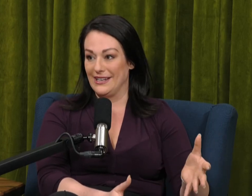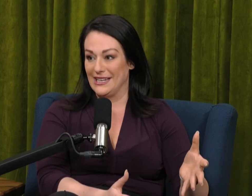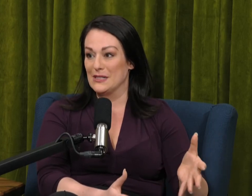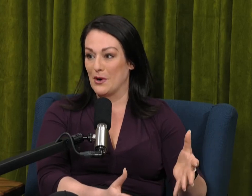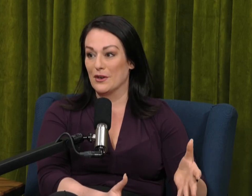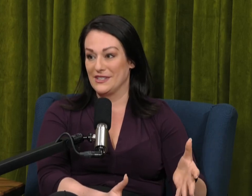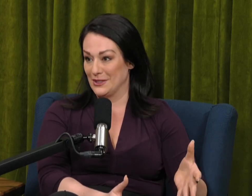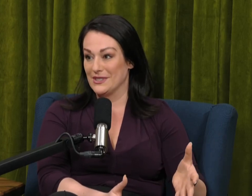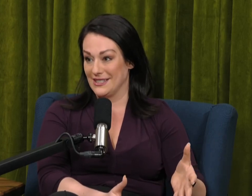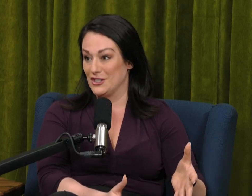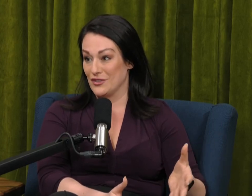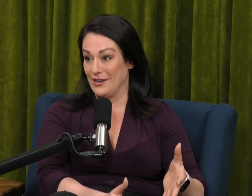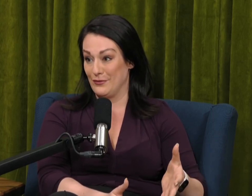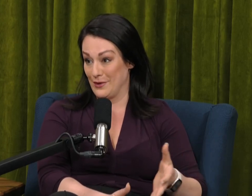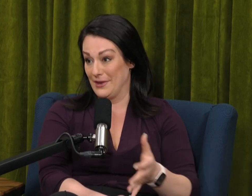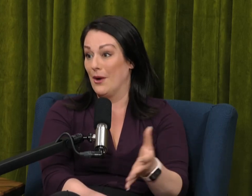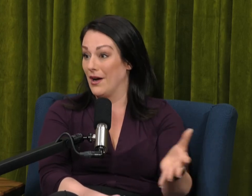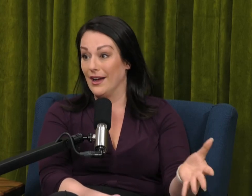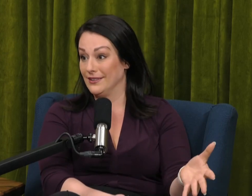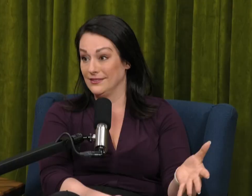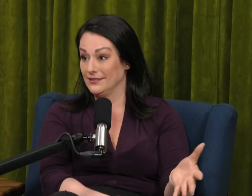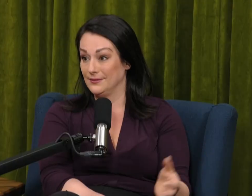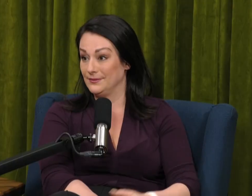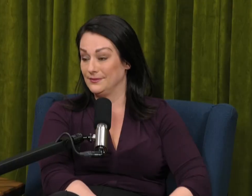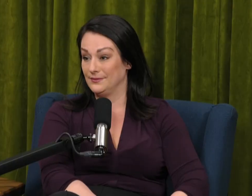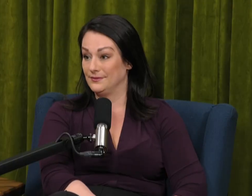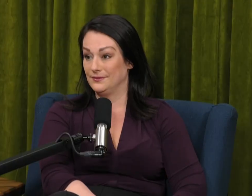It is a part of St. Louis' history from now on. Yeah, for sure.